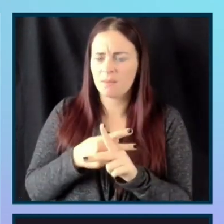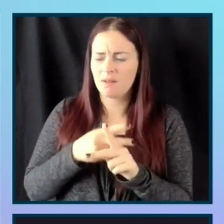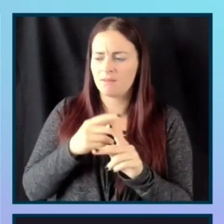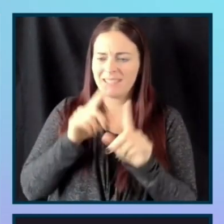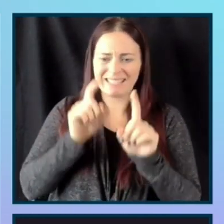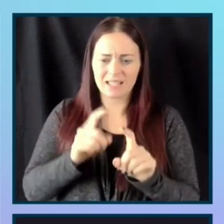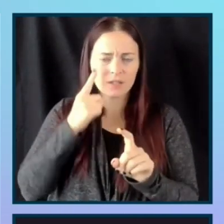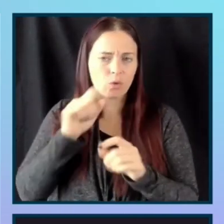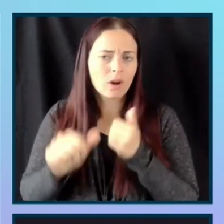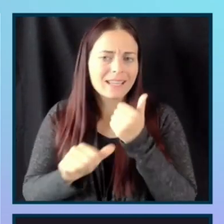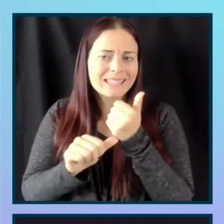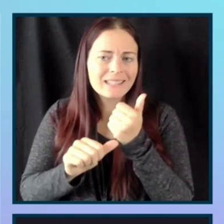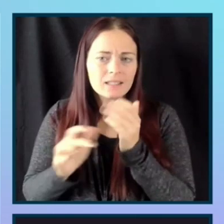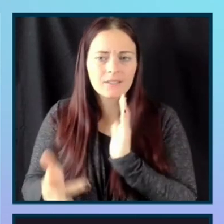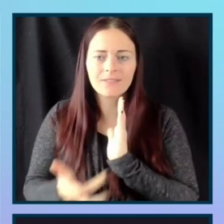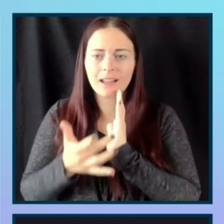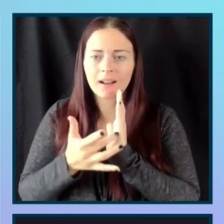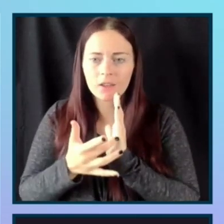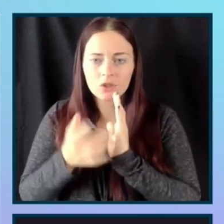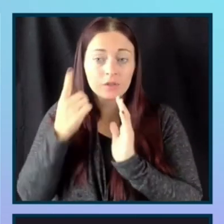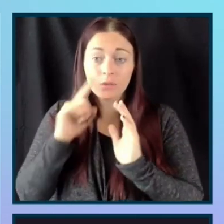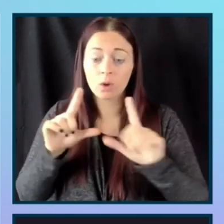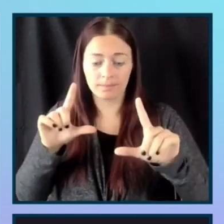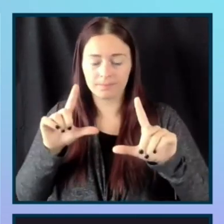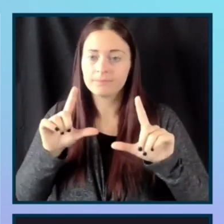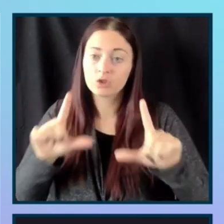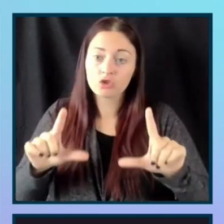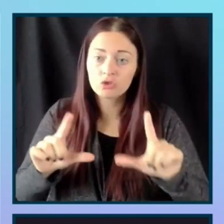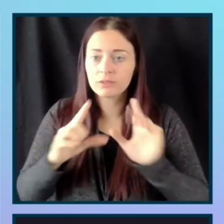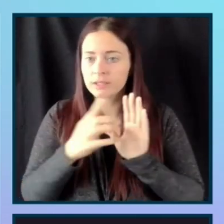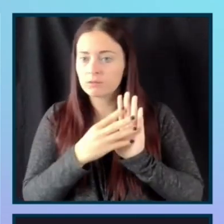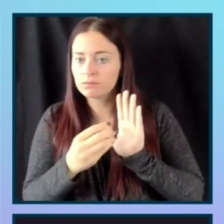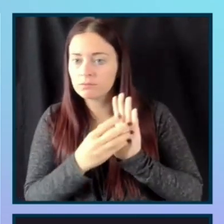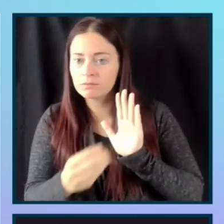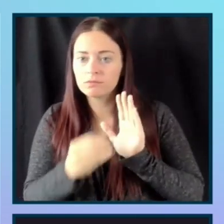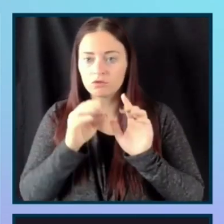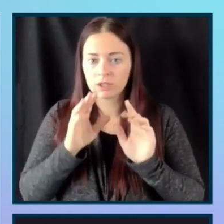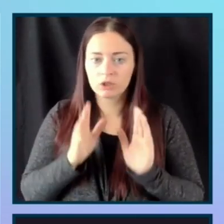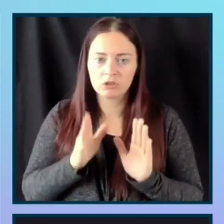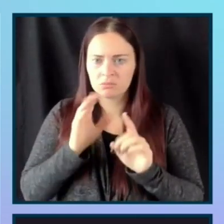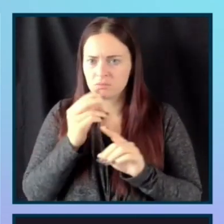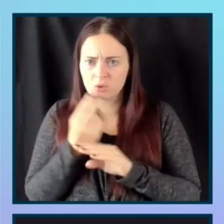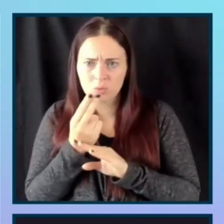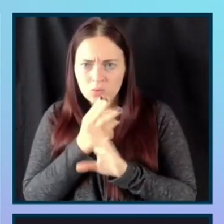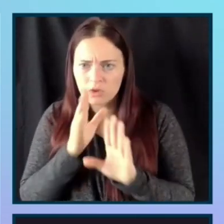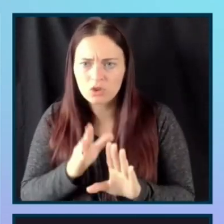For the sake of these, I'll go with screen reader use. you can actually almost live debug what it is